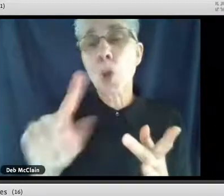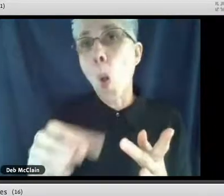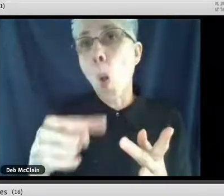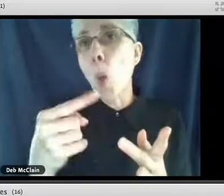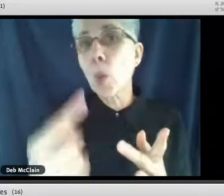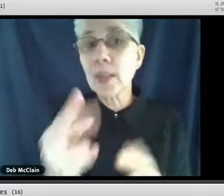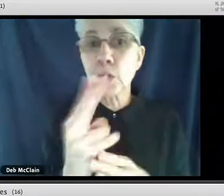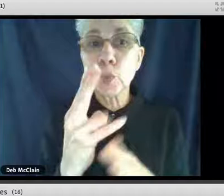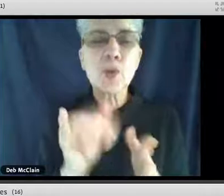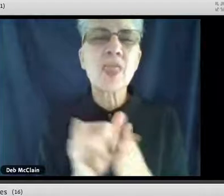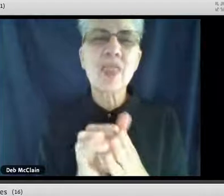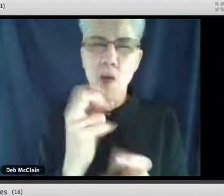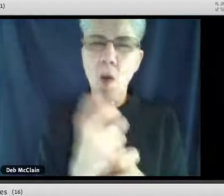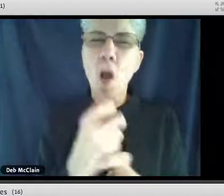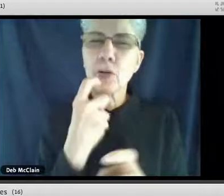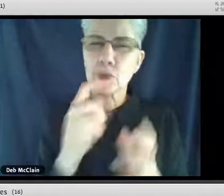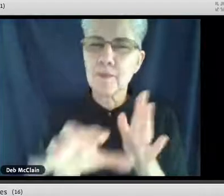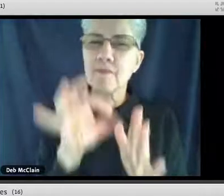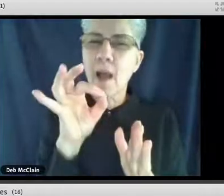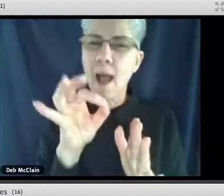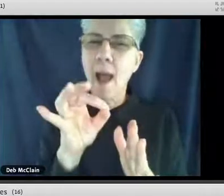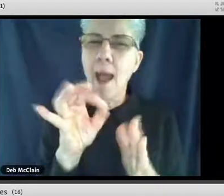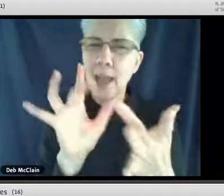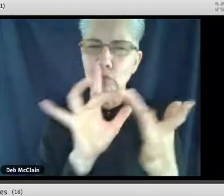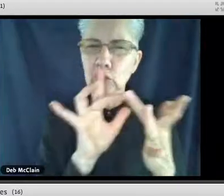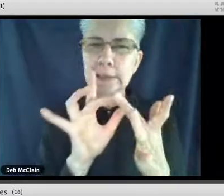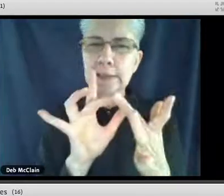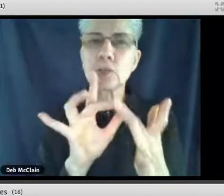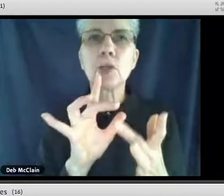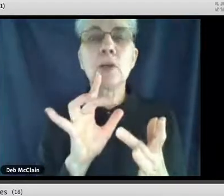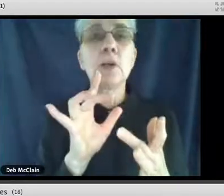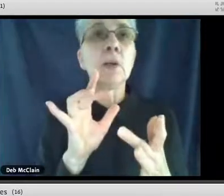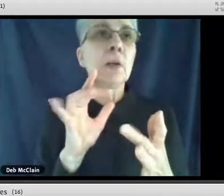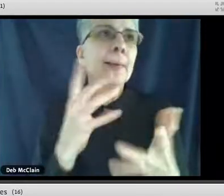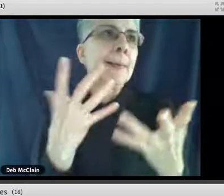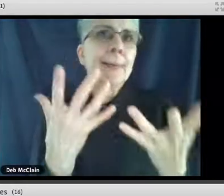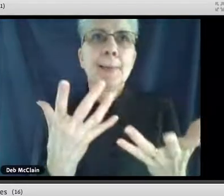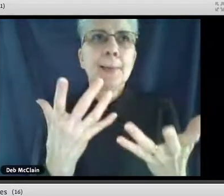Those are a little harder to find and reach to. You have, you know, rare people,